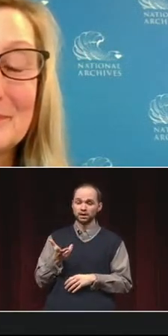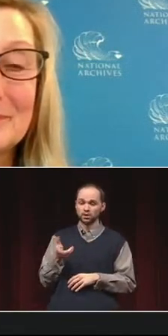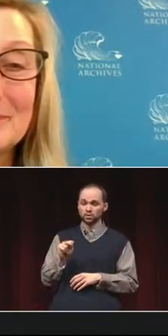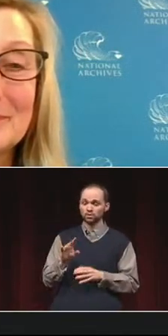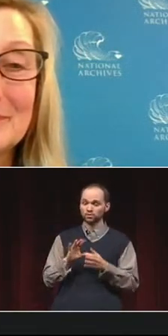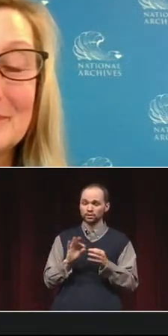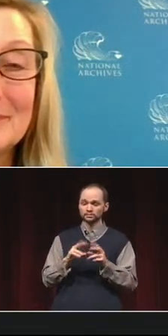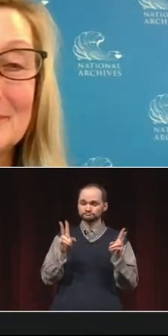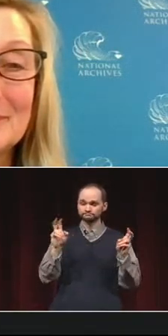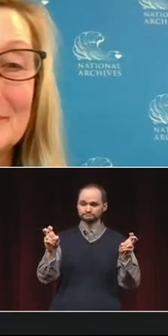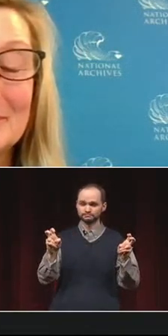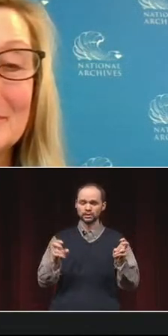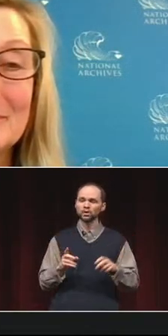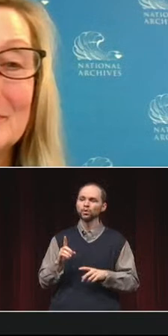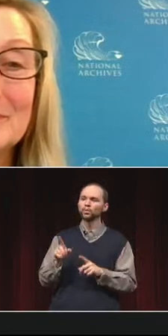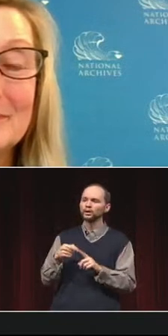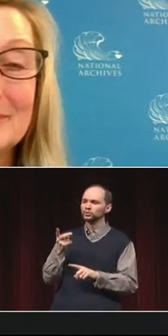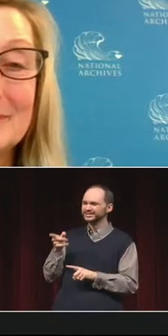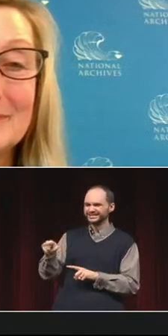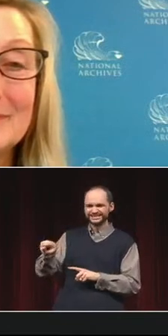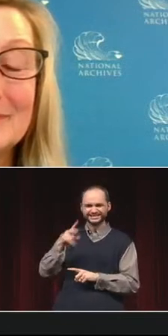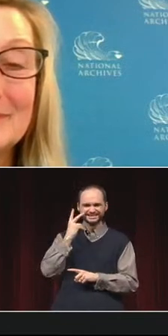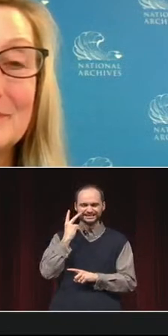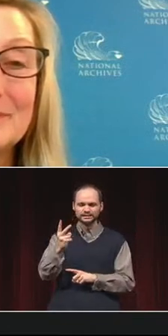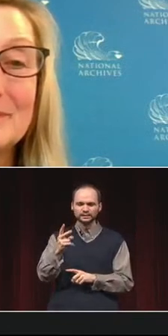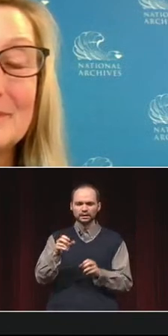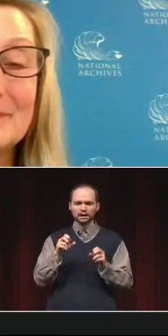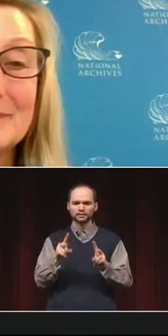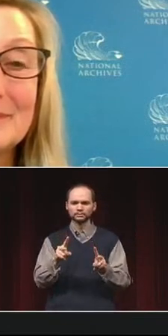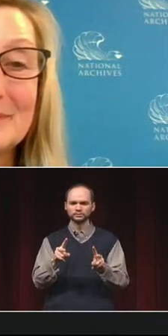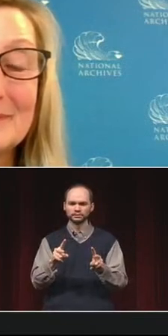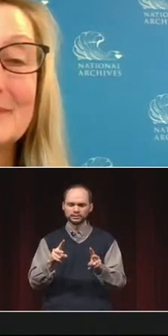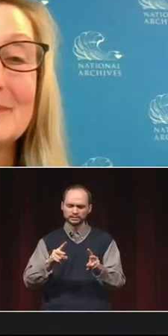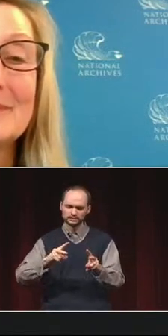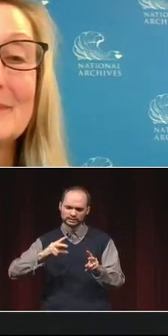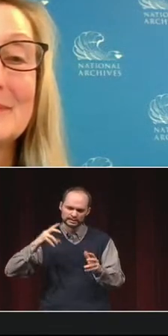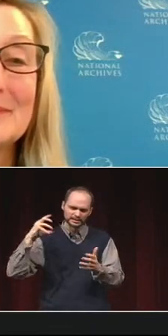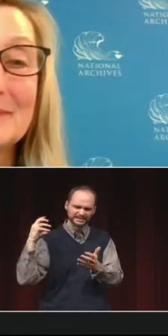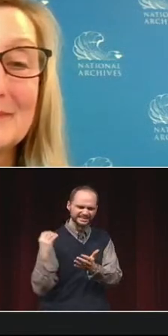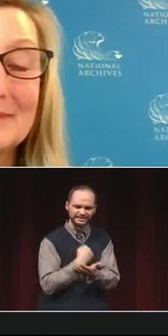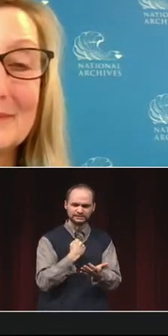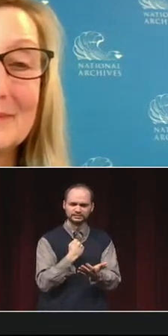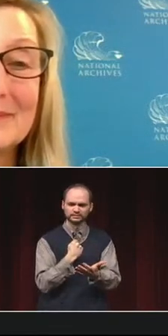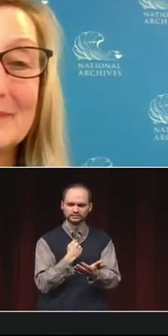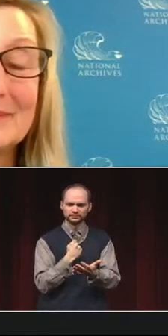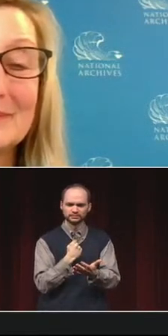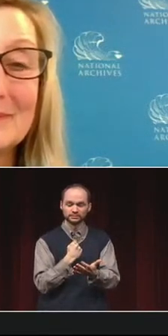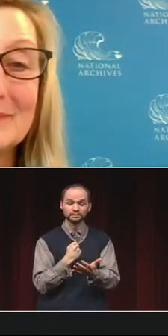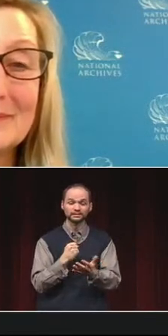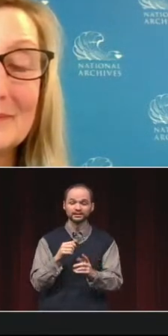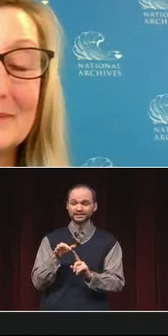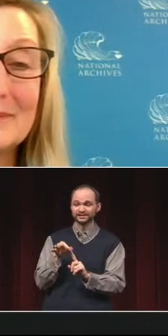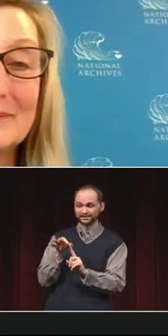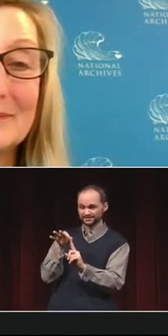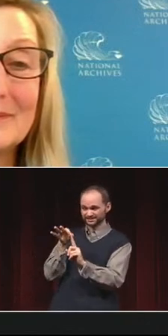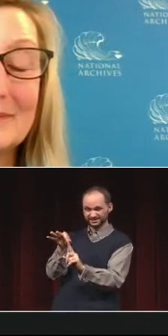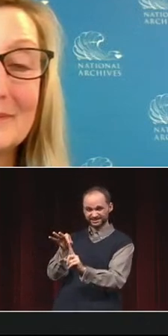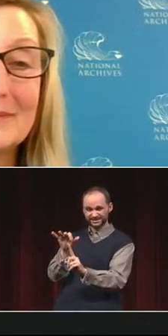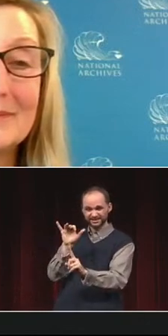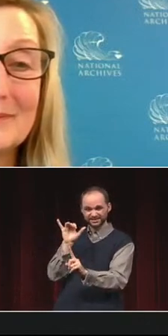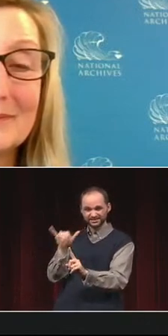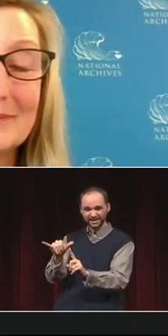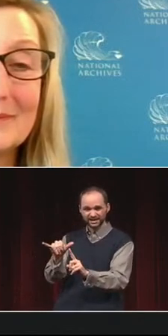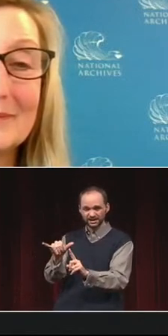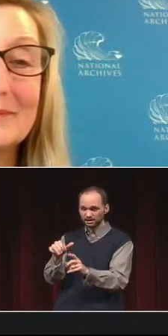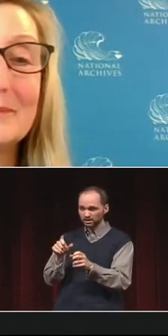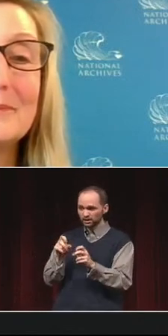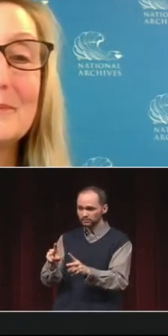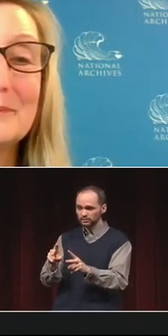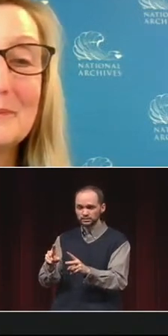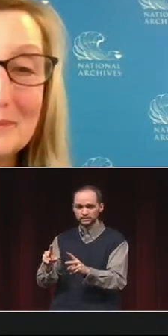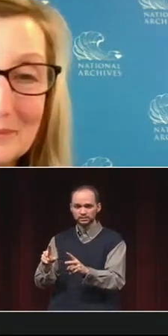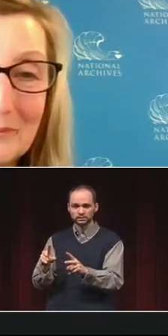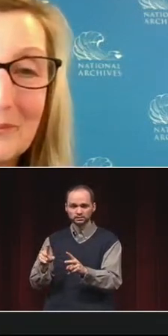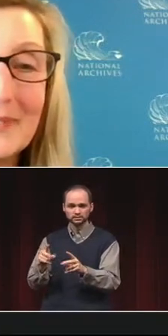when you see an opportunity, take it. Especially if it can help you help others.